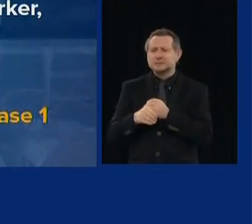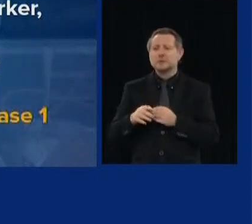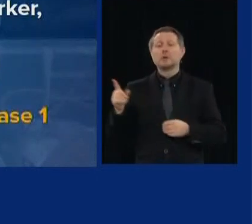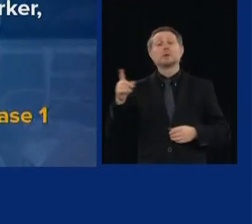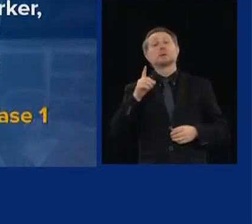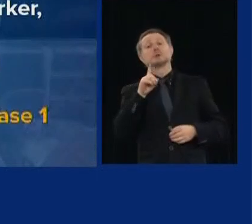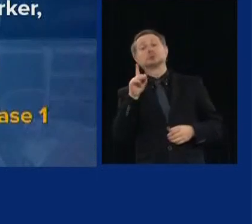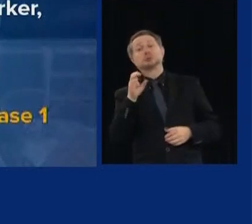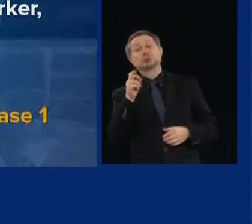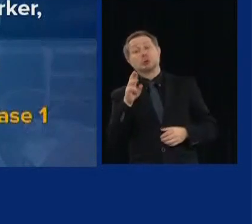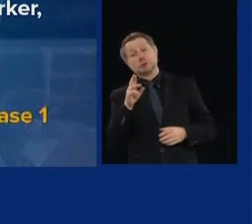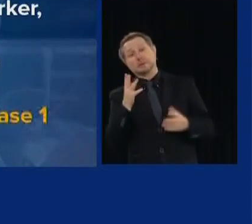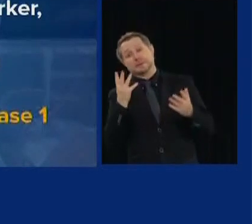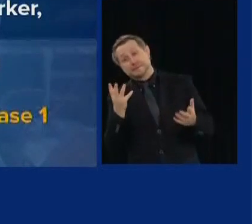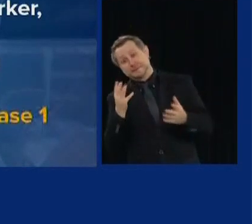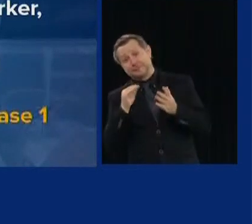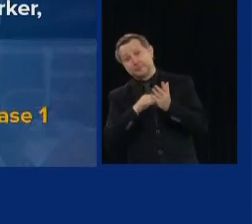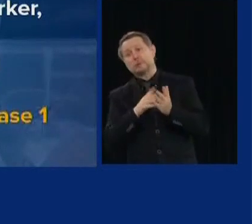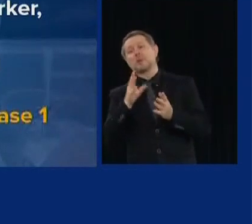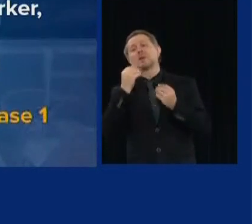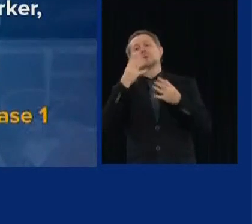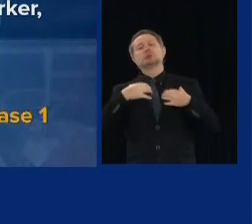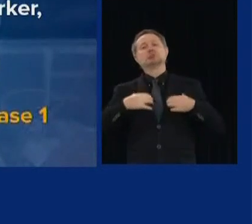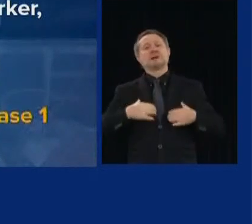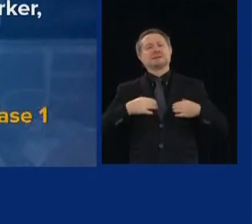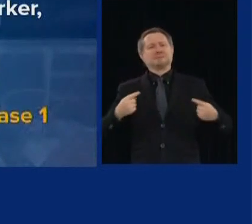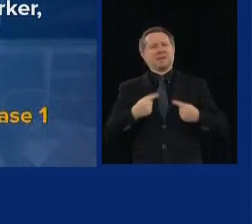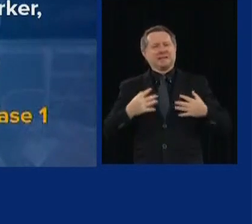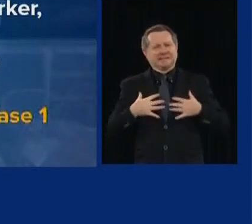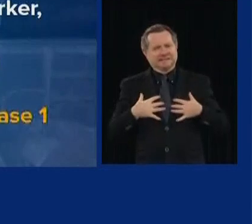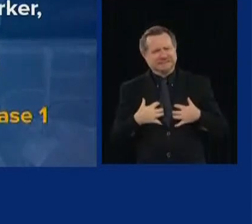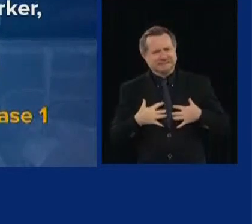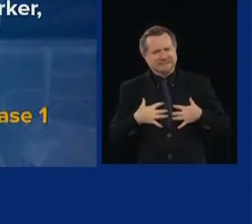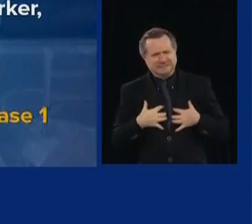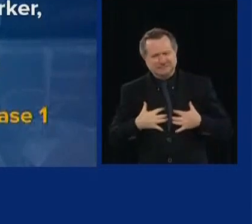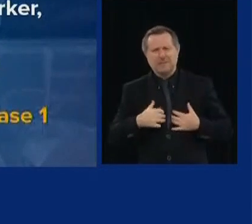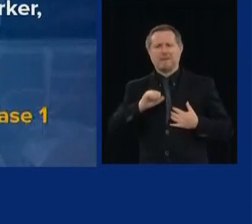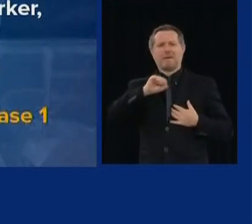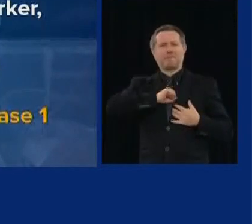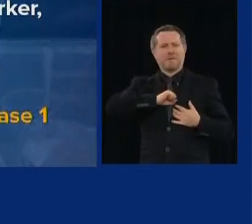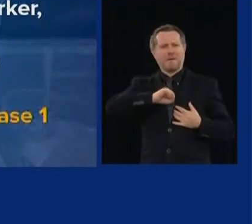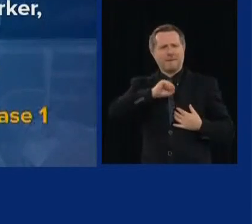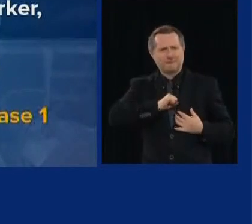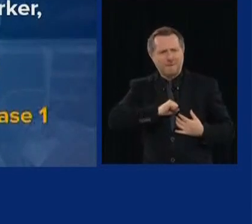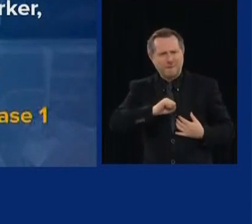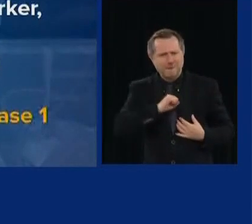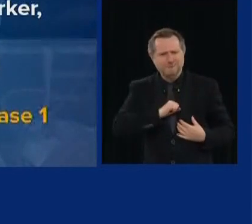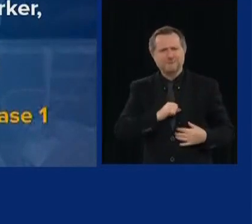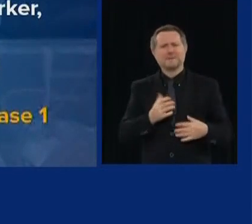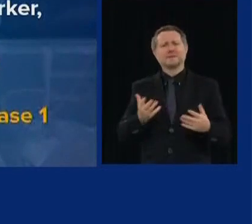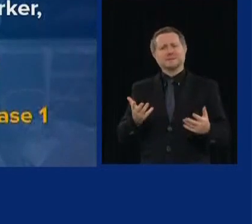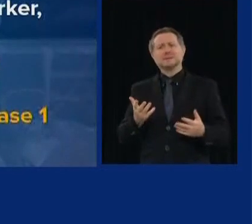SNEEZING, FEVER, WHAT ELSE?